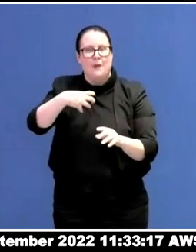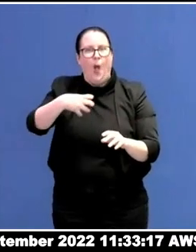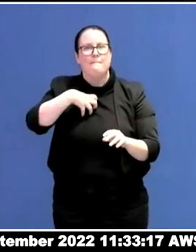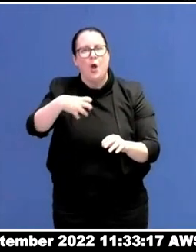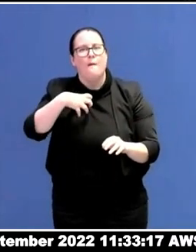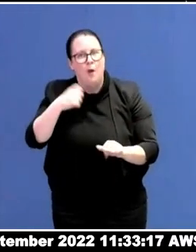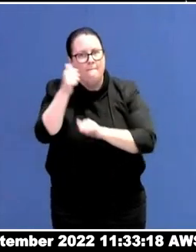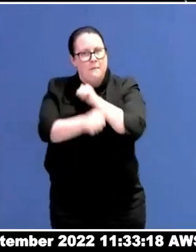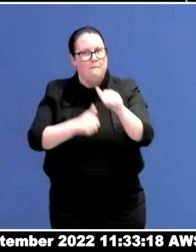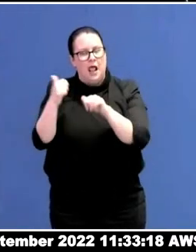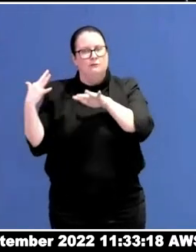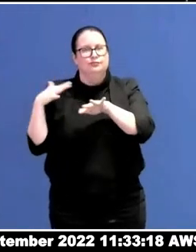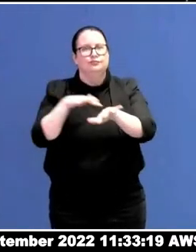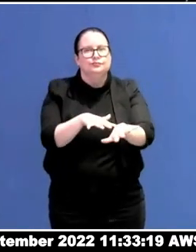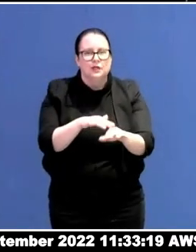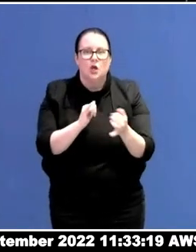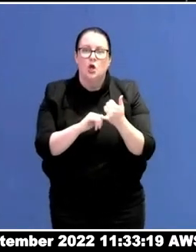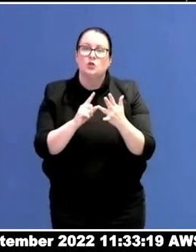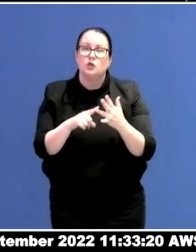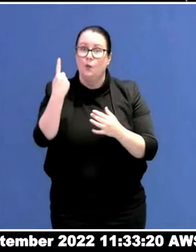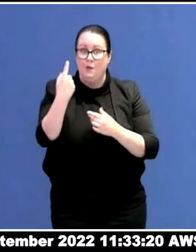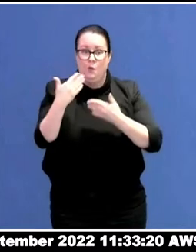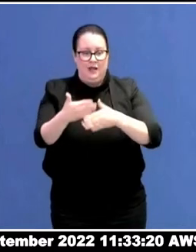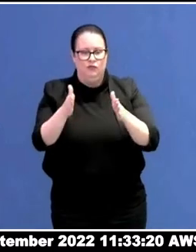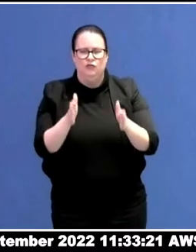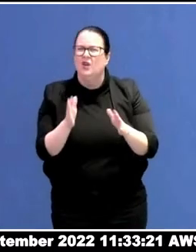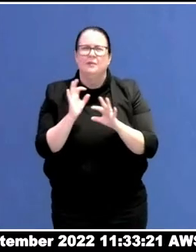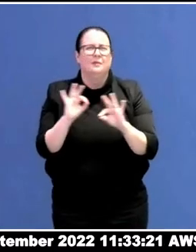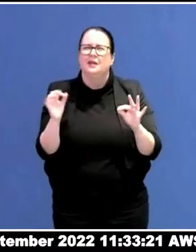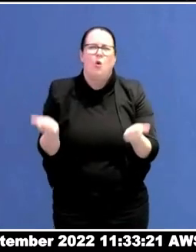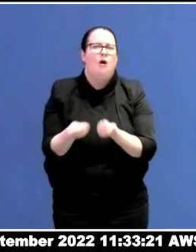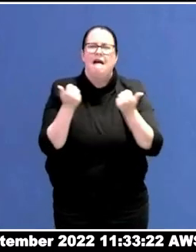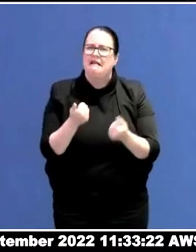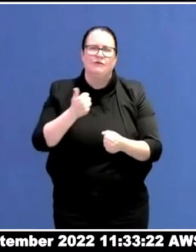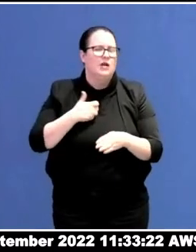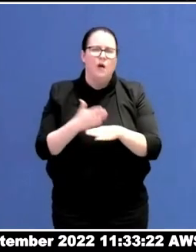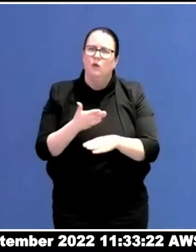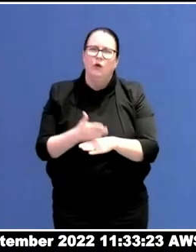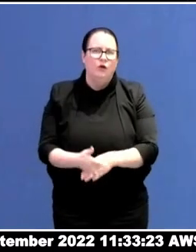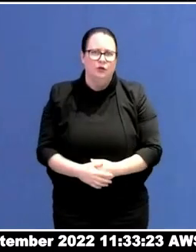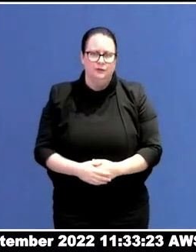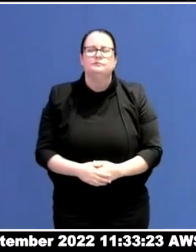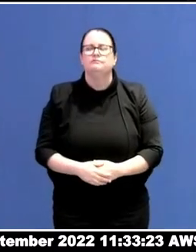So, in terms of adequate spacing, we did have a room, but it wasn't fit for the work that we were carrying out. MS McMAHON: I see.